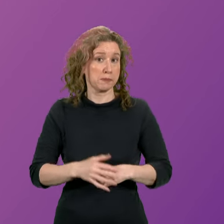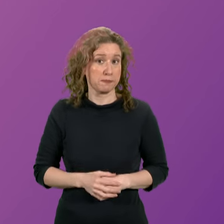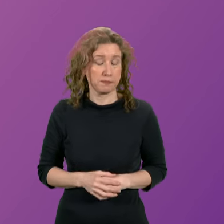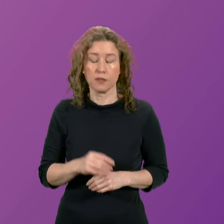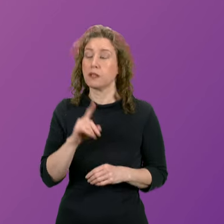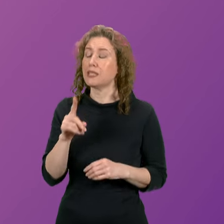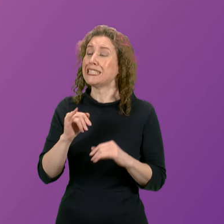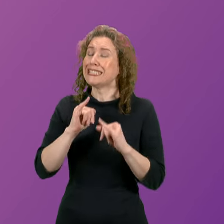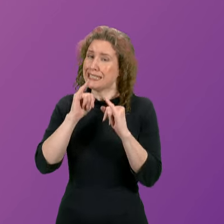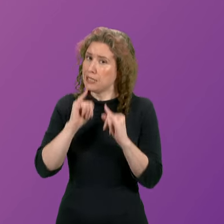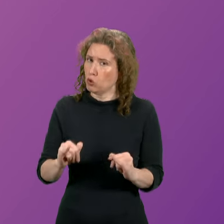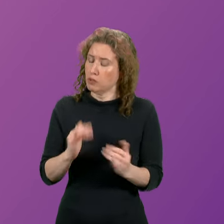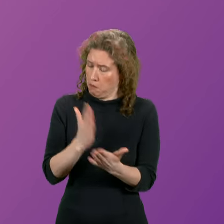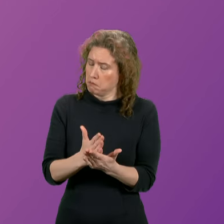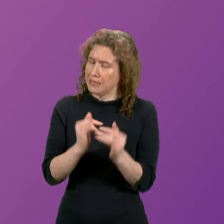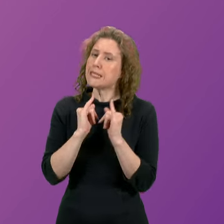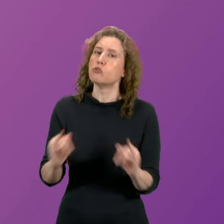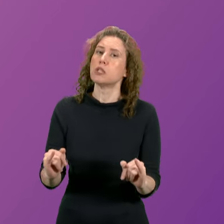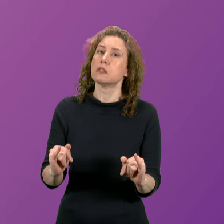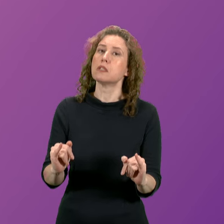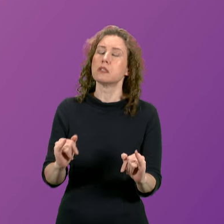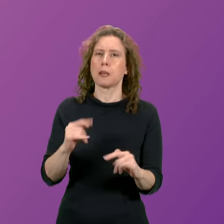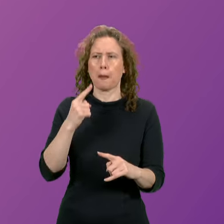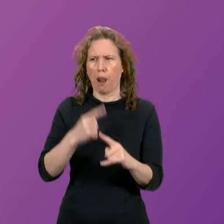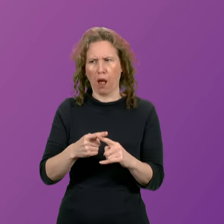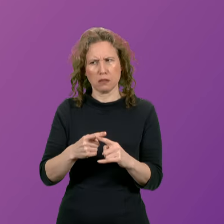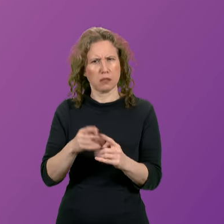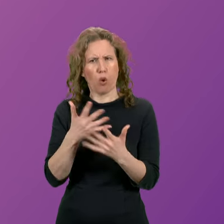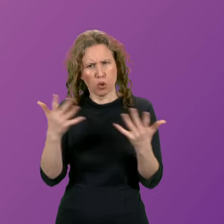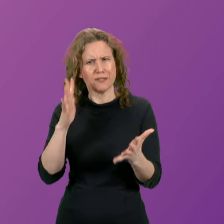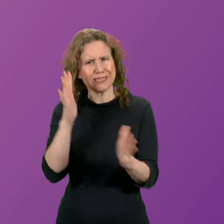The seriousness of this incident and the deep damage that the conduct of Michael